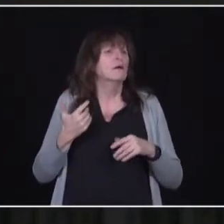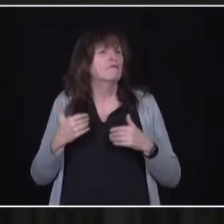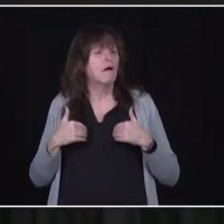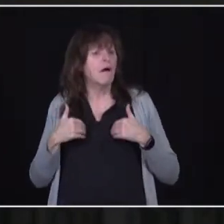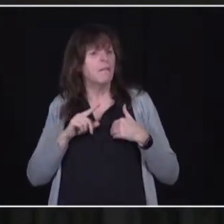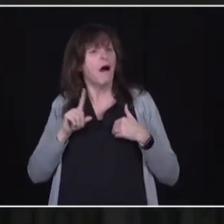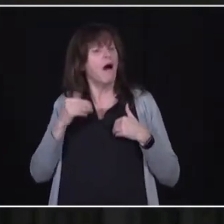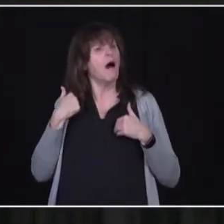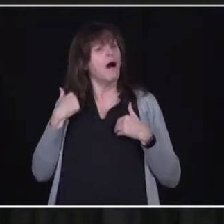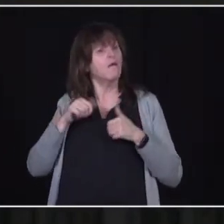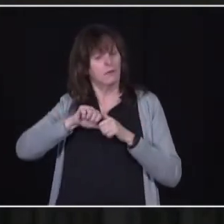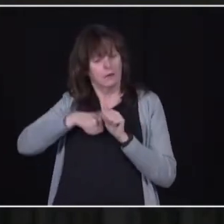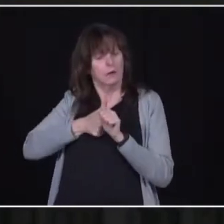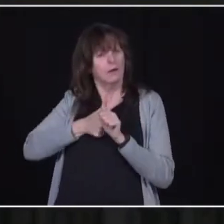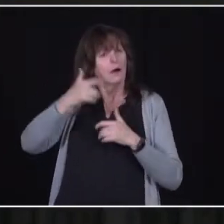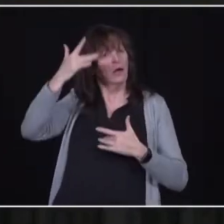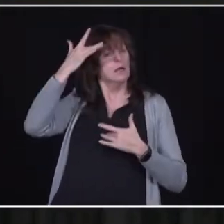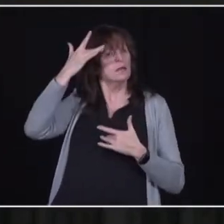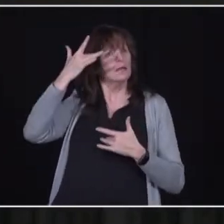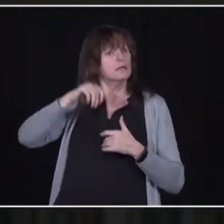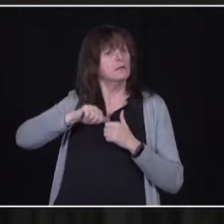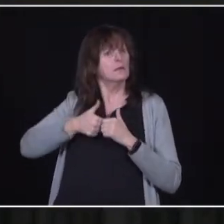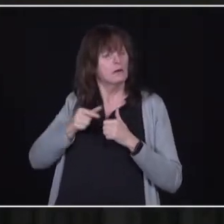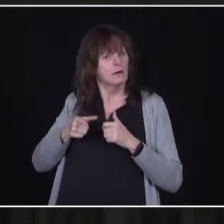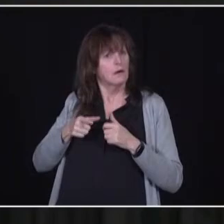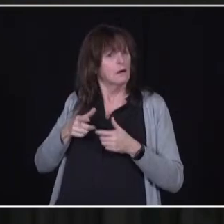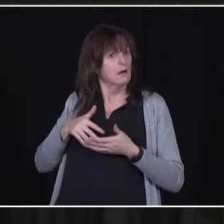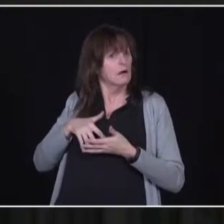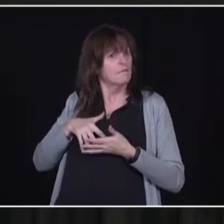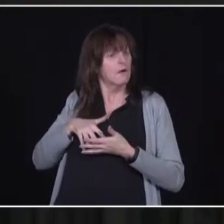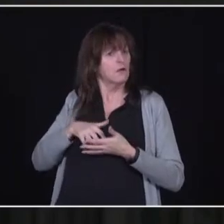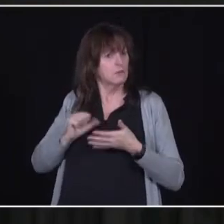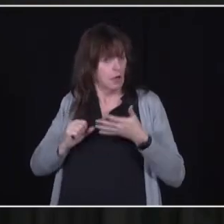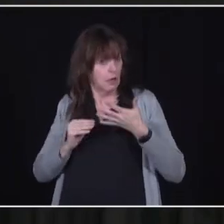What can you say to people who have other conditions and are vulnerable?